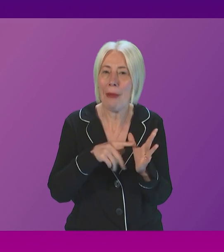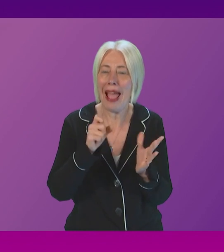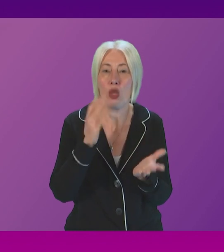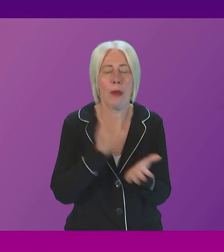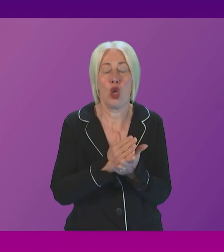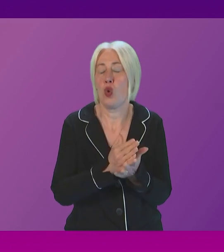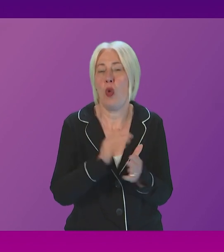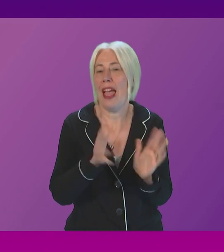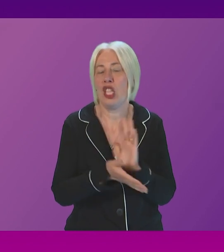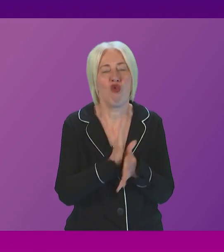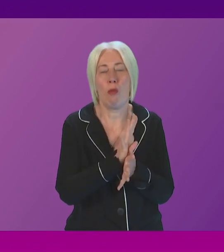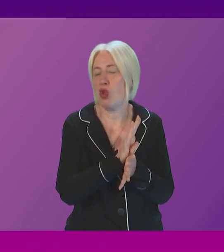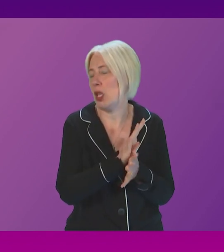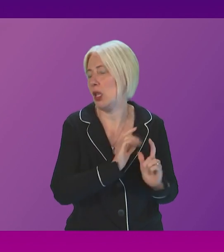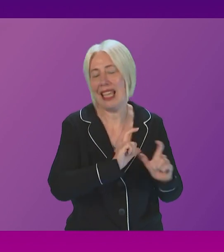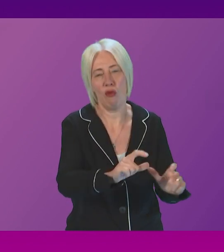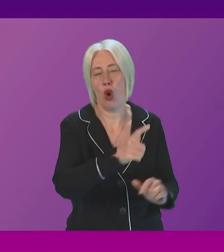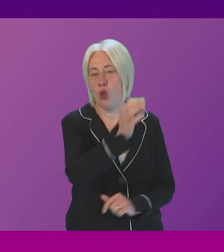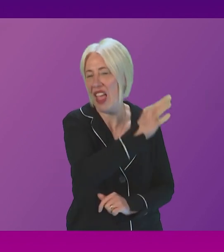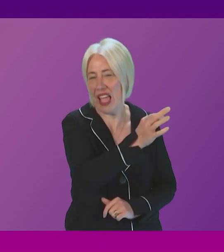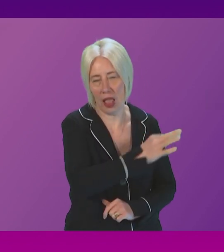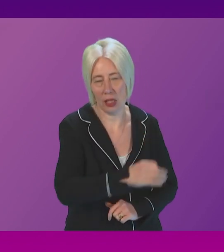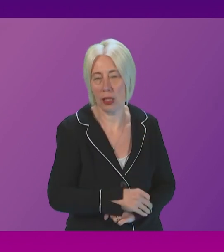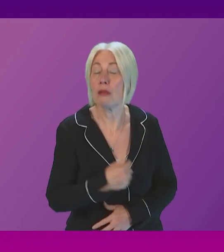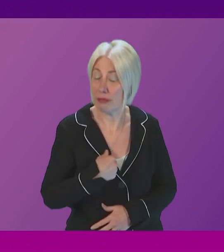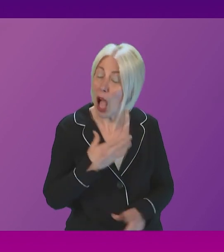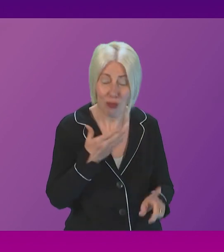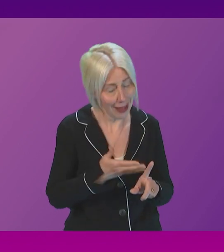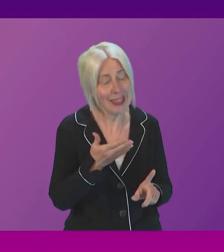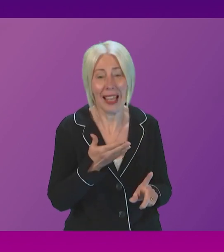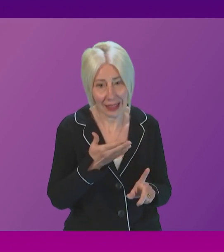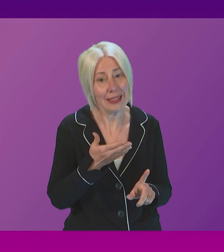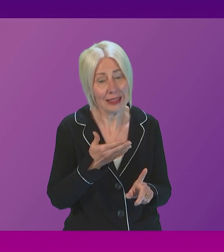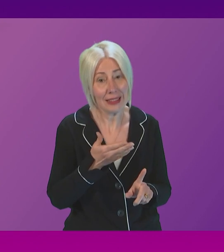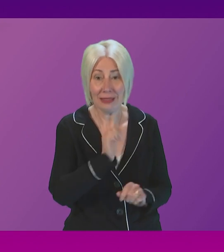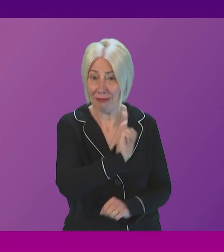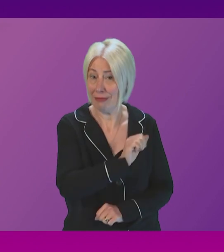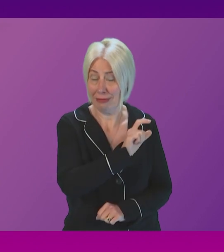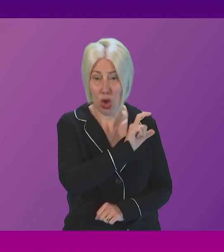that disruption to island communities. So, yes, I recognise what Louise and others have said;